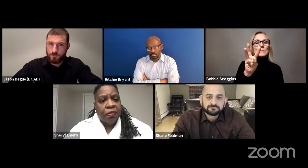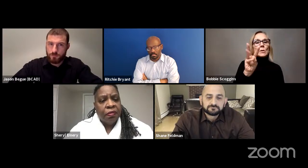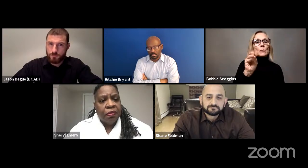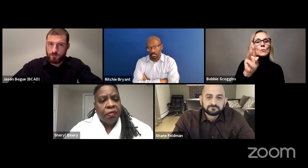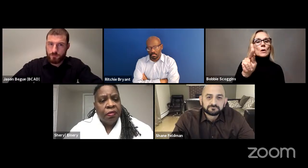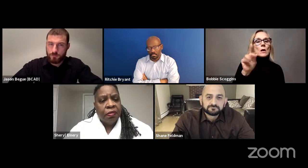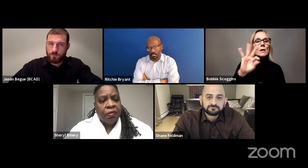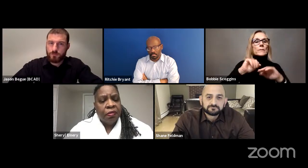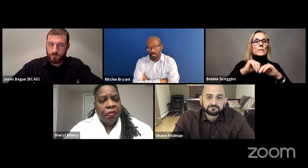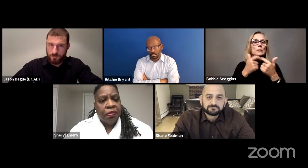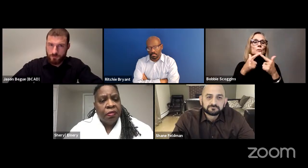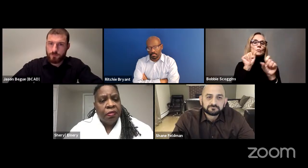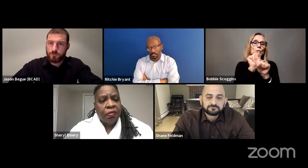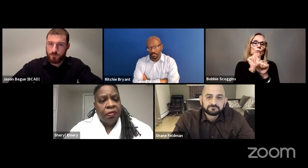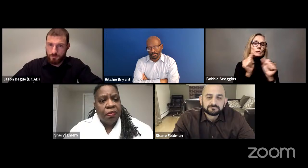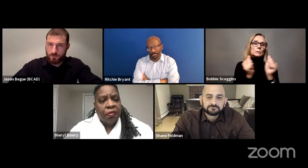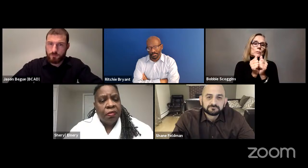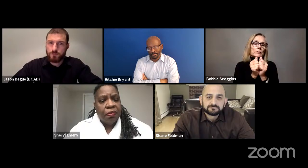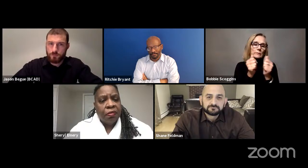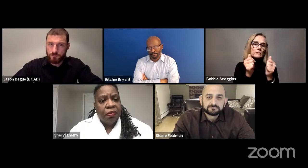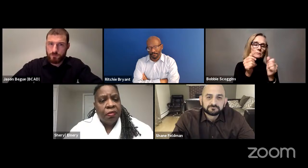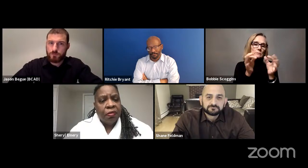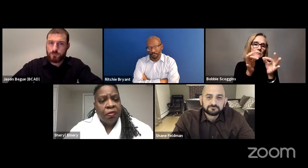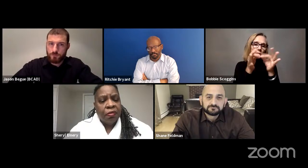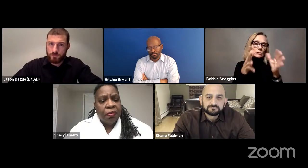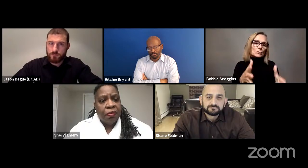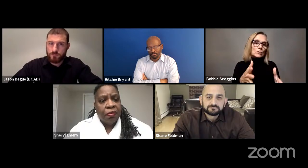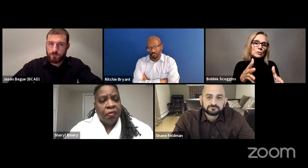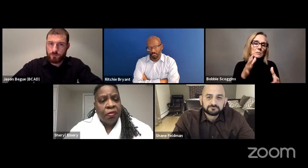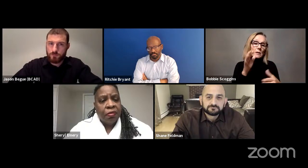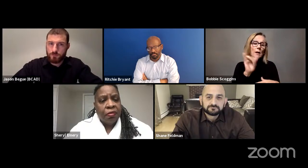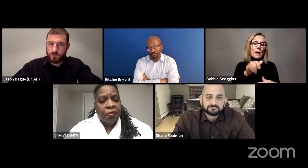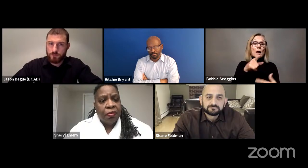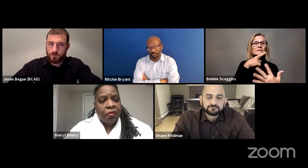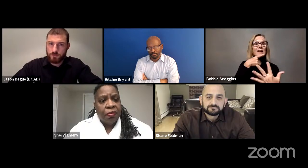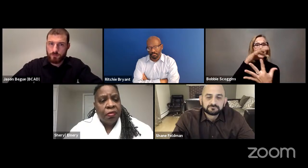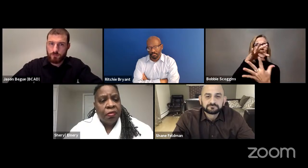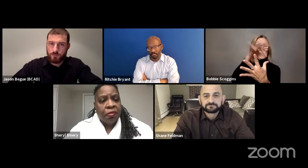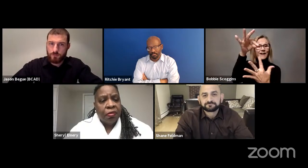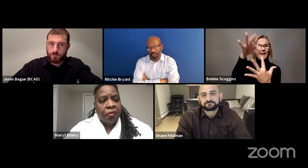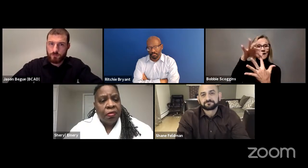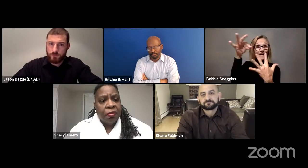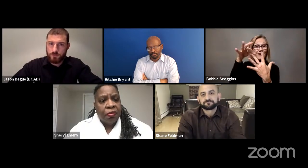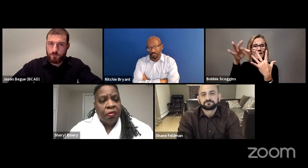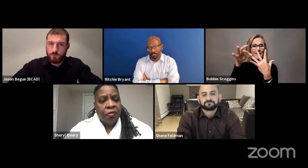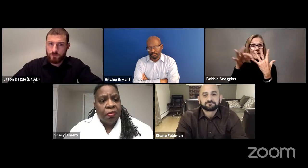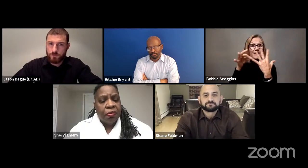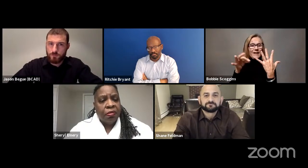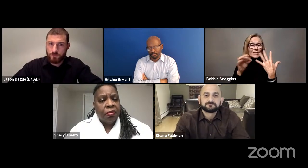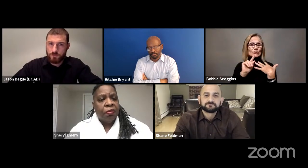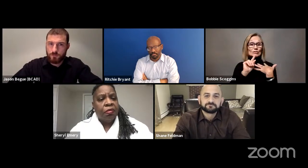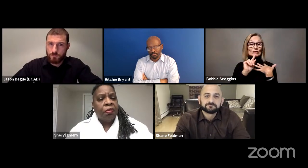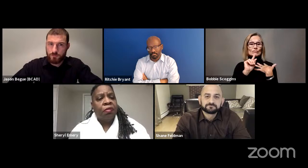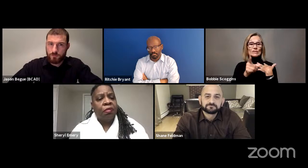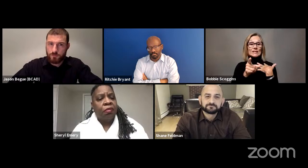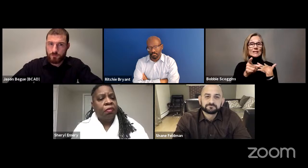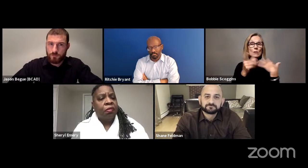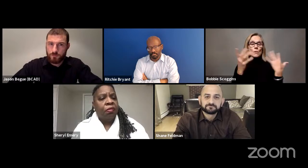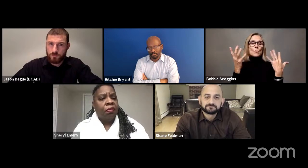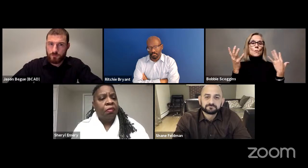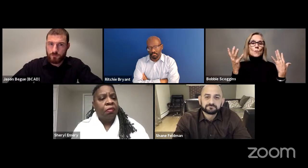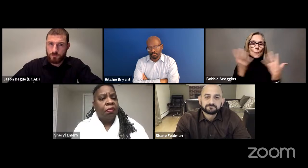and agreement on this framework. It's important to work together to regulate licensure within